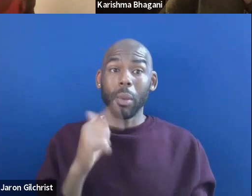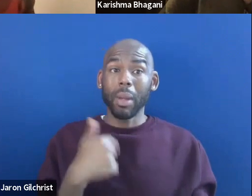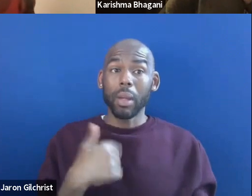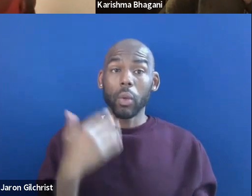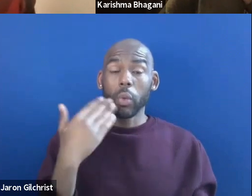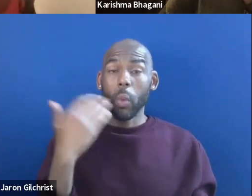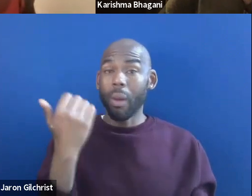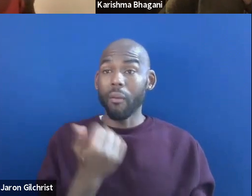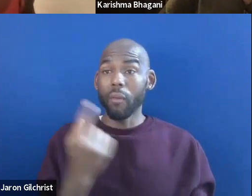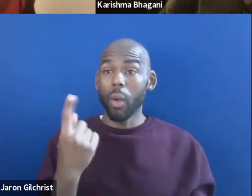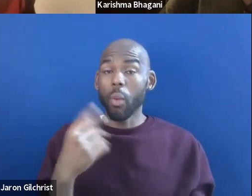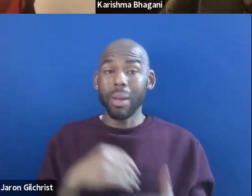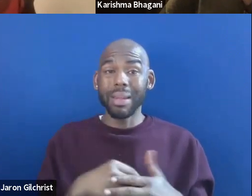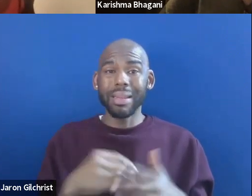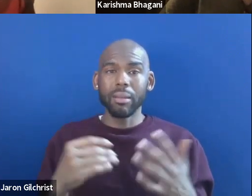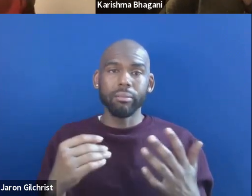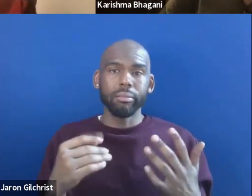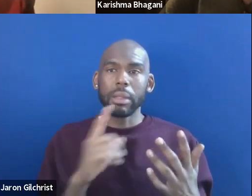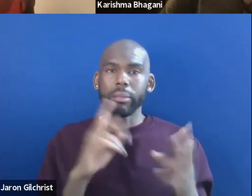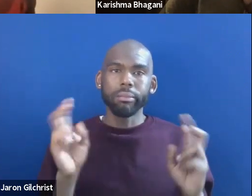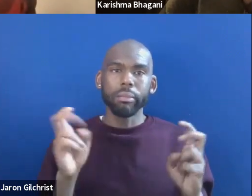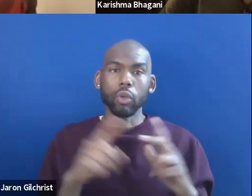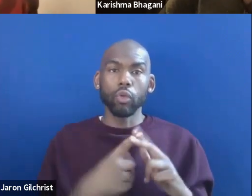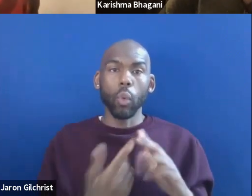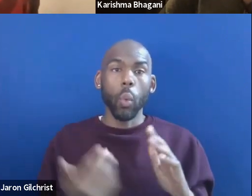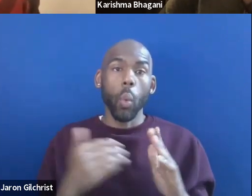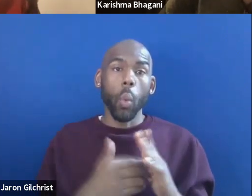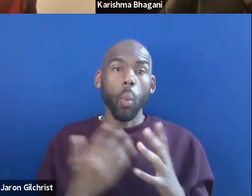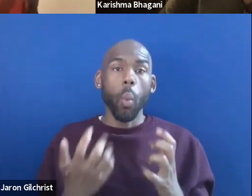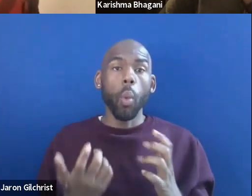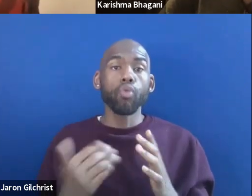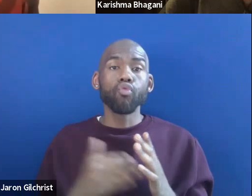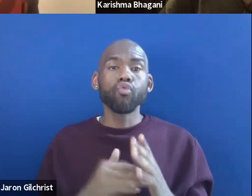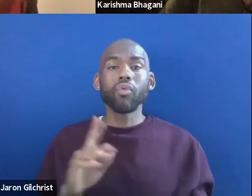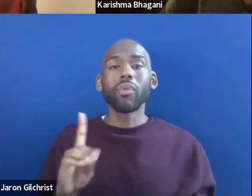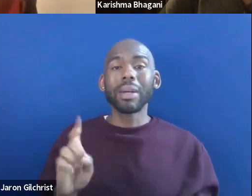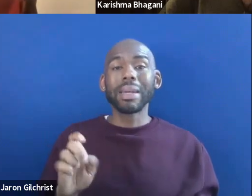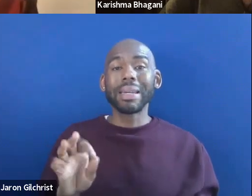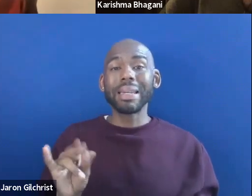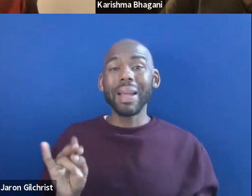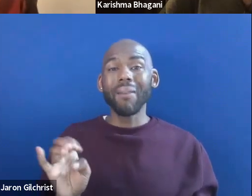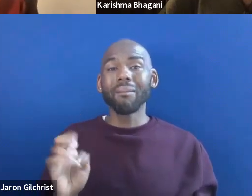in a way is starting over and trying to redefine the type of stories they want to tell in a way.